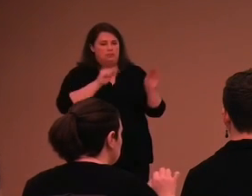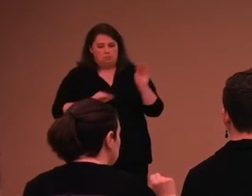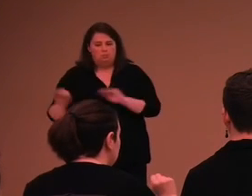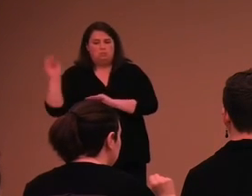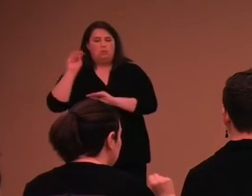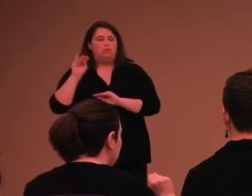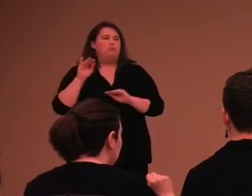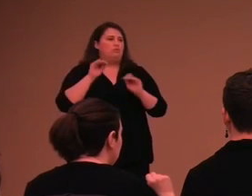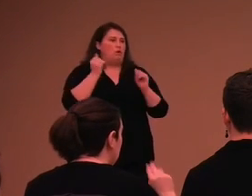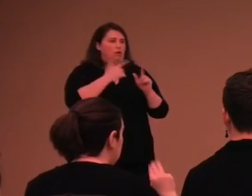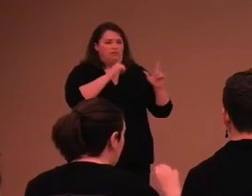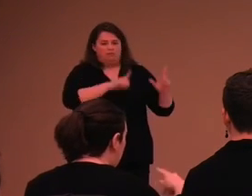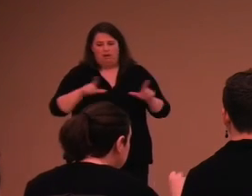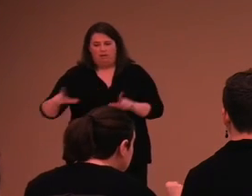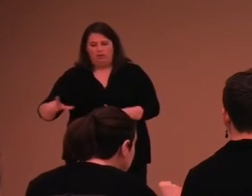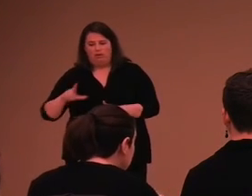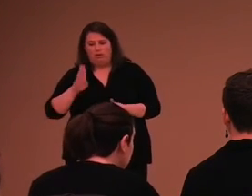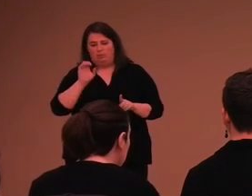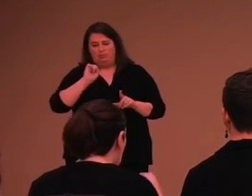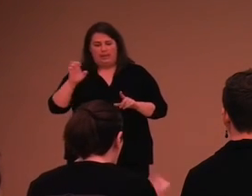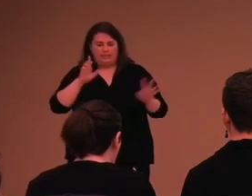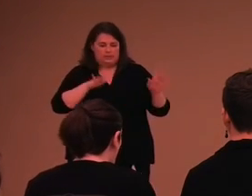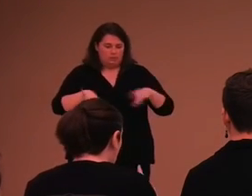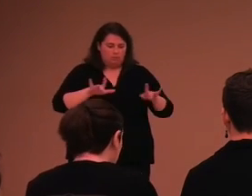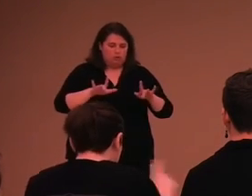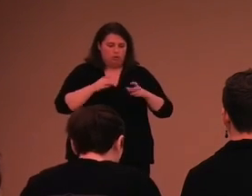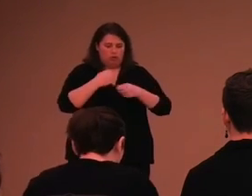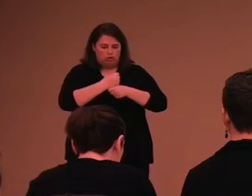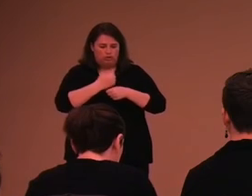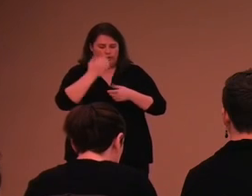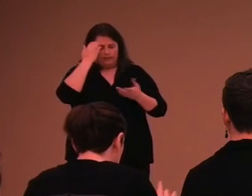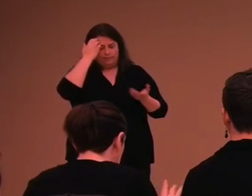monitor base computer-generated